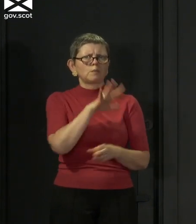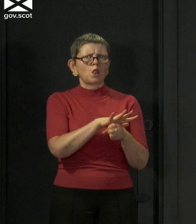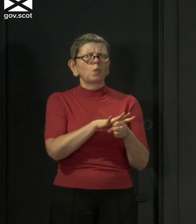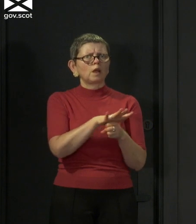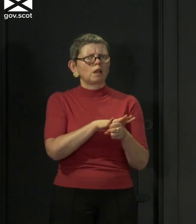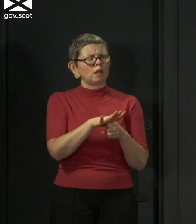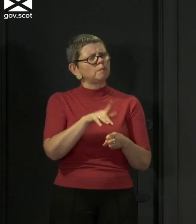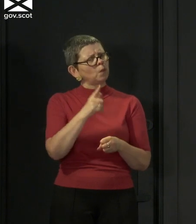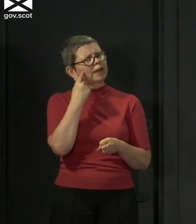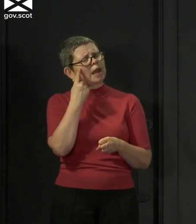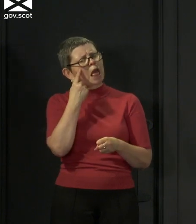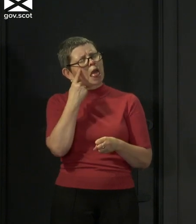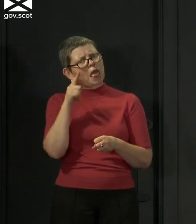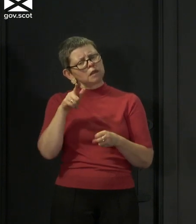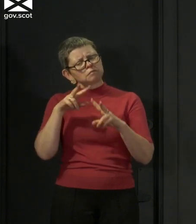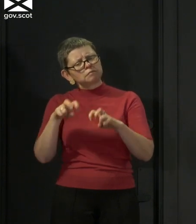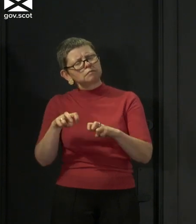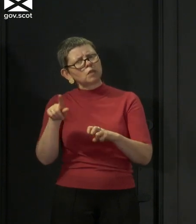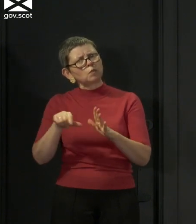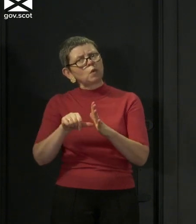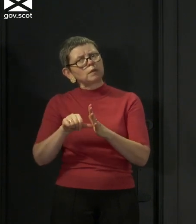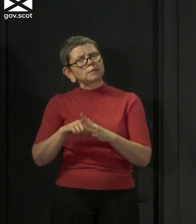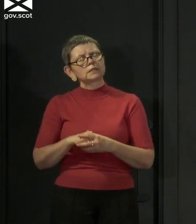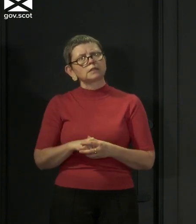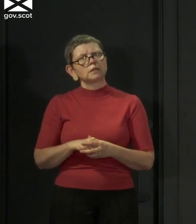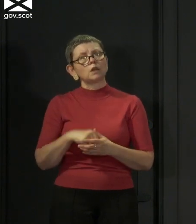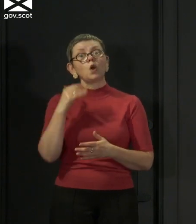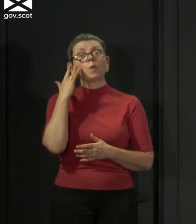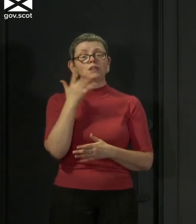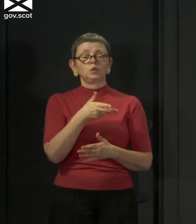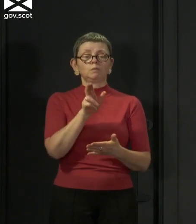have been raised are in addressed in that way. When people book a test, key workers